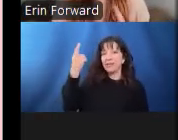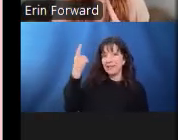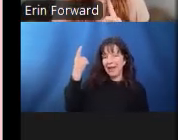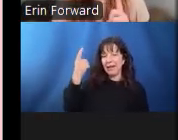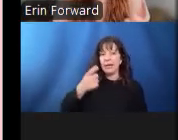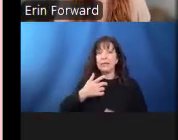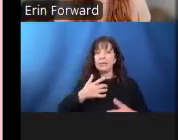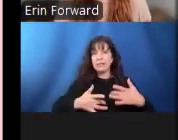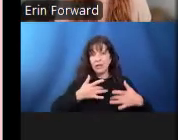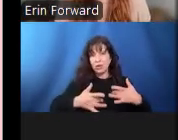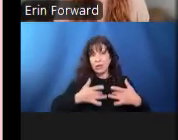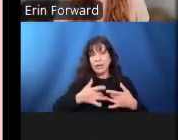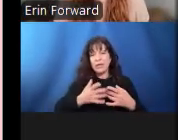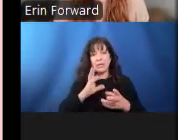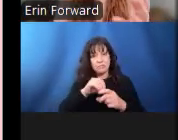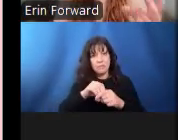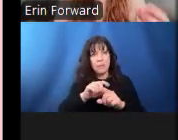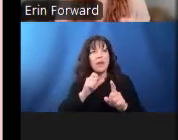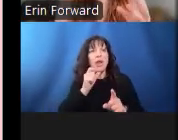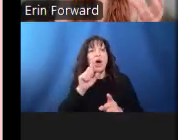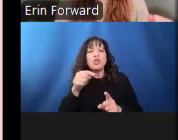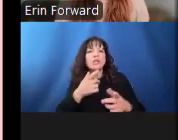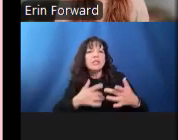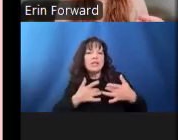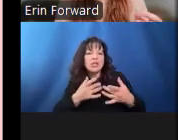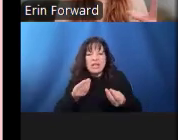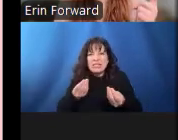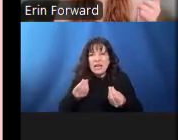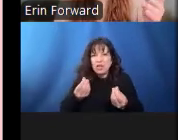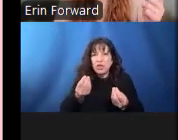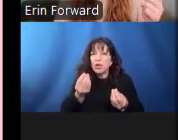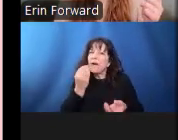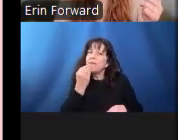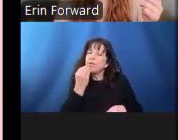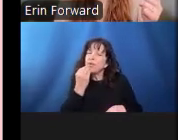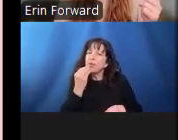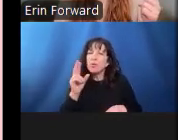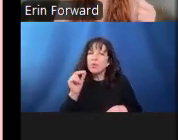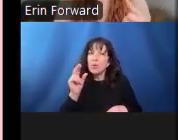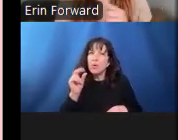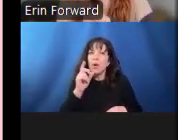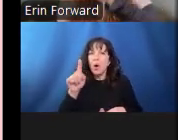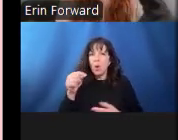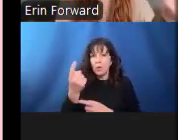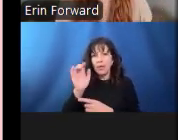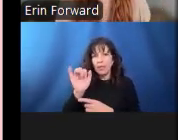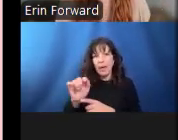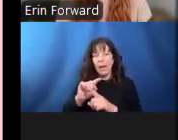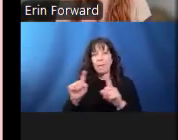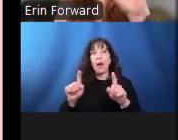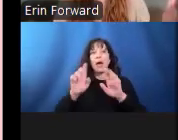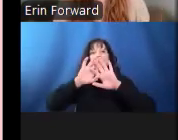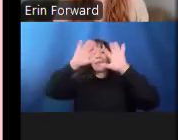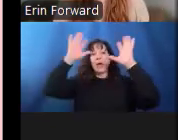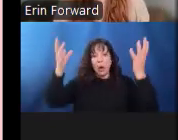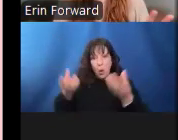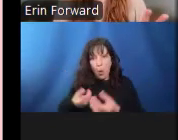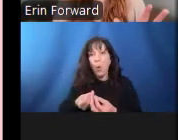piece of that, but not just sensory of like texture of food. We have to look at their whole sensory system, and we'll talk a